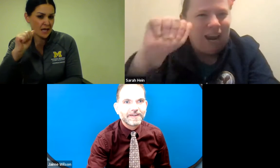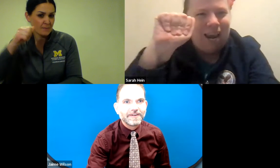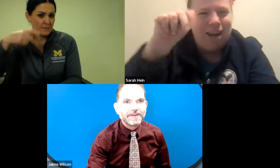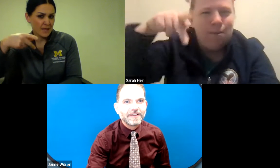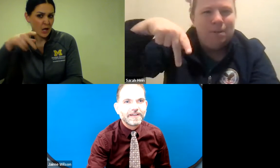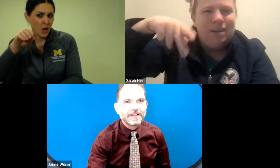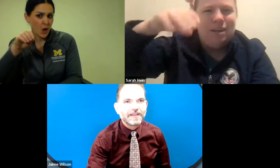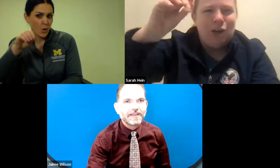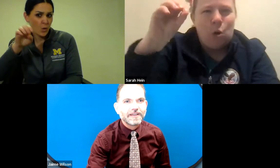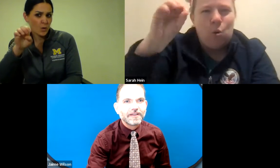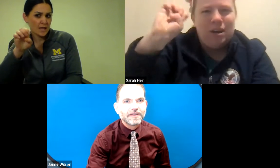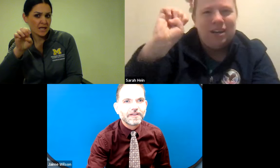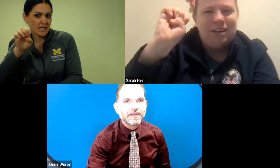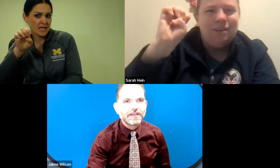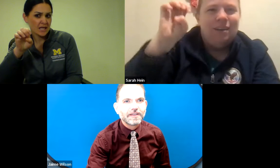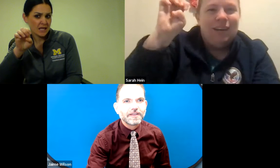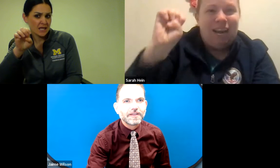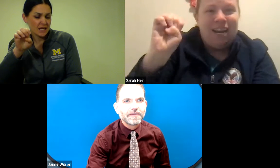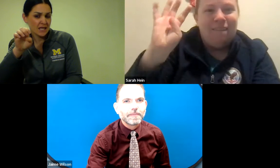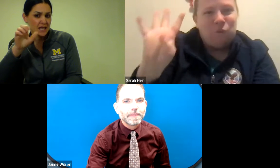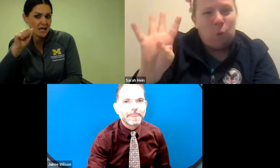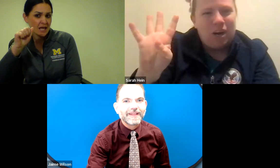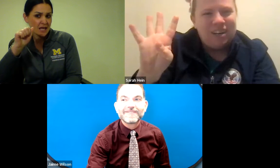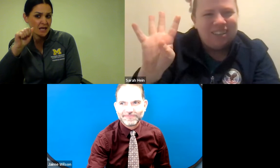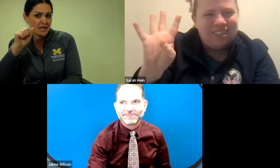Sarah Hein: A. P. O. E. A. 4